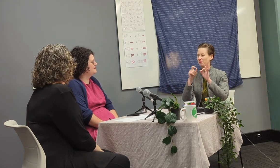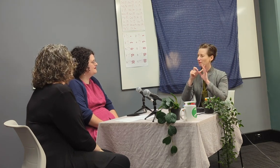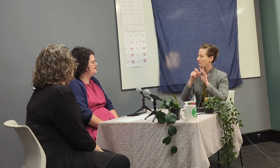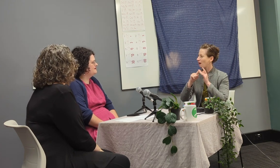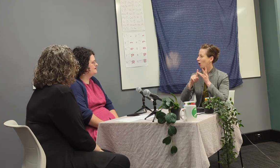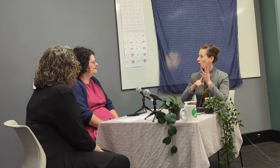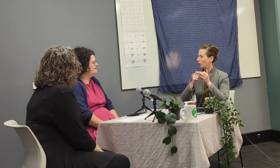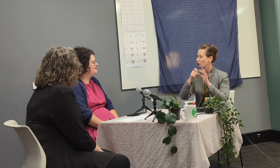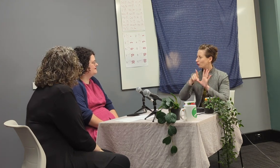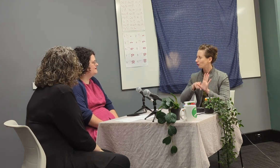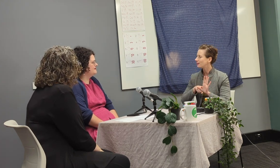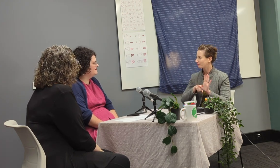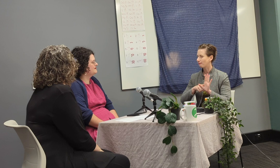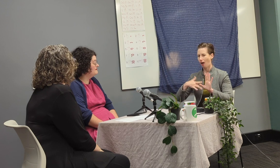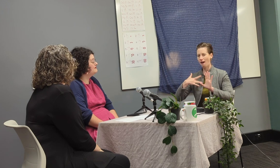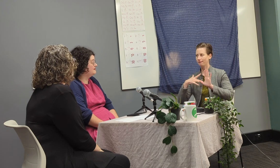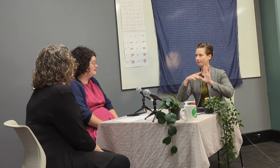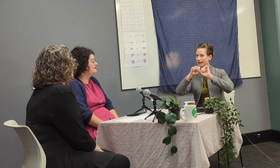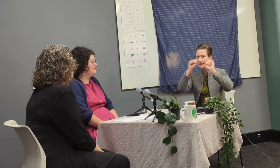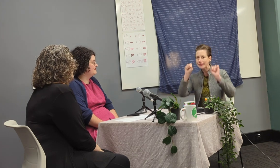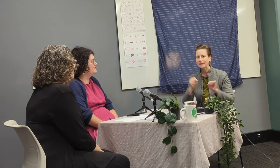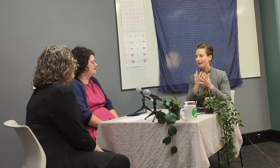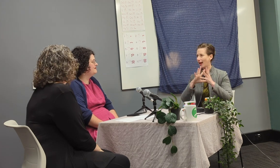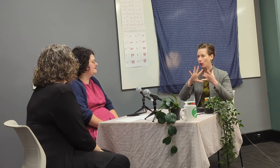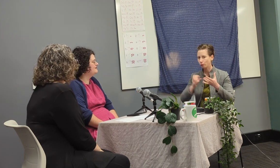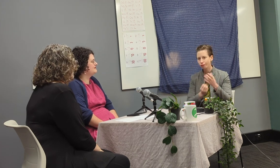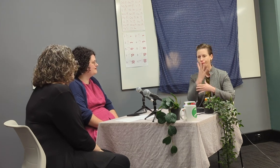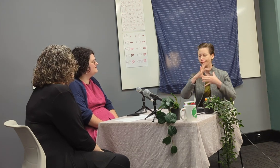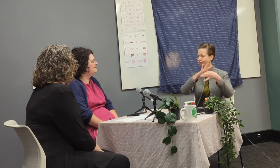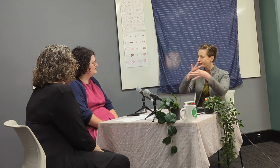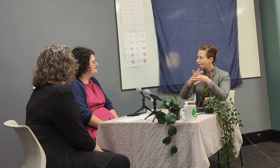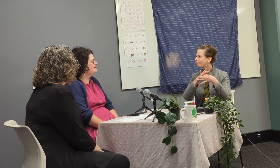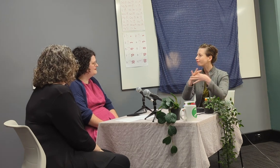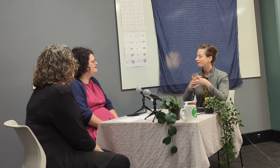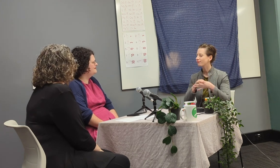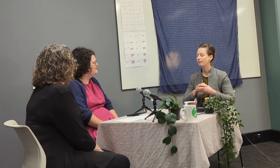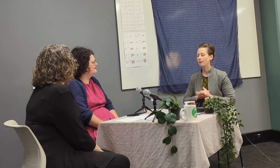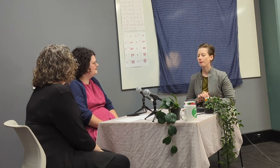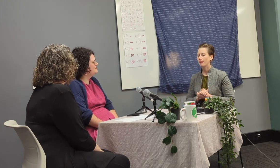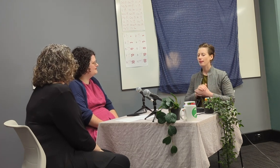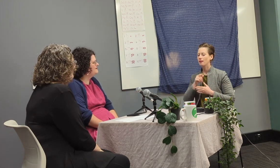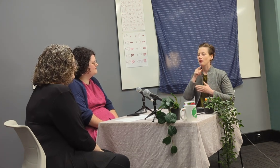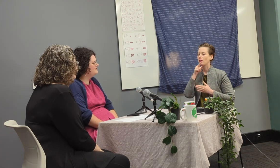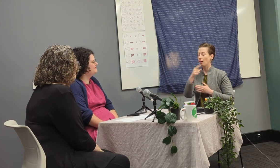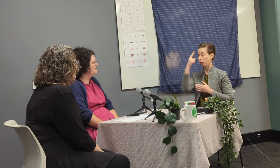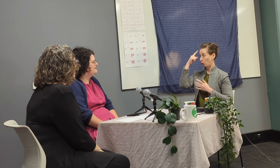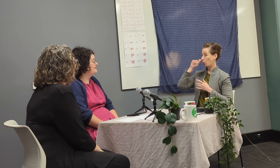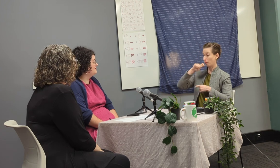Things like biology, the life system, how things grow, and how we’re all connected.